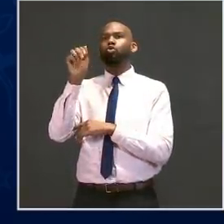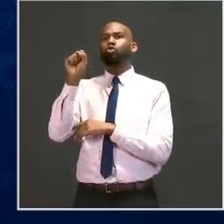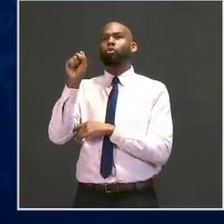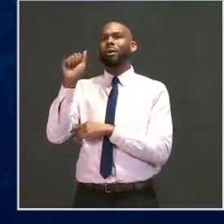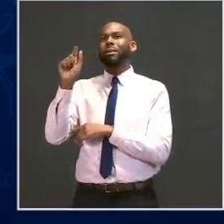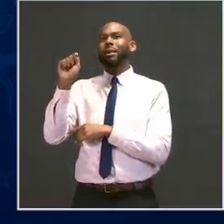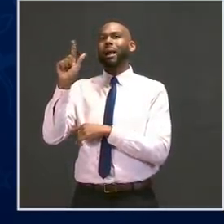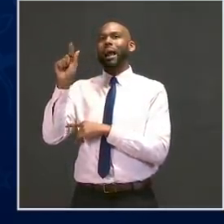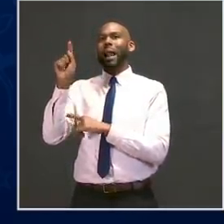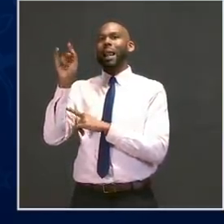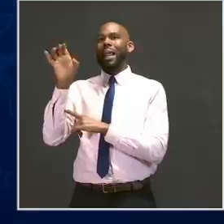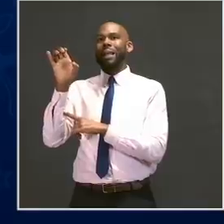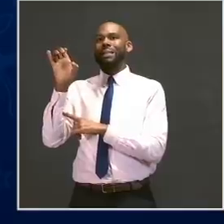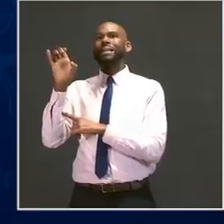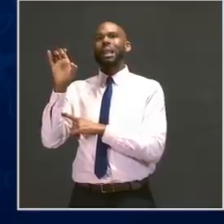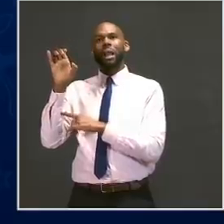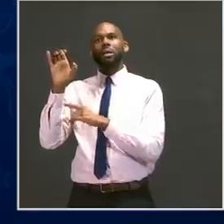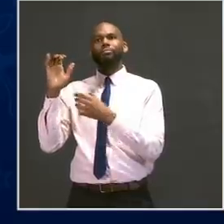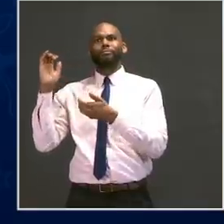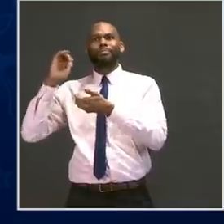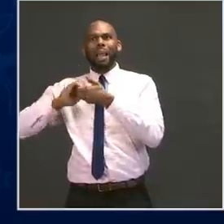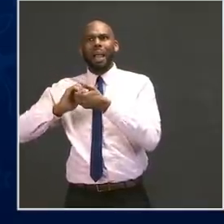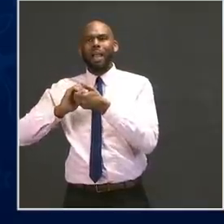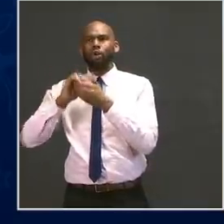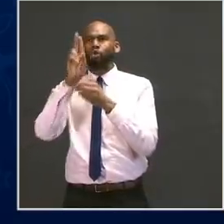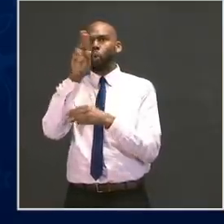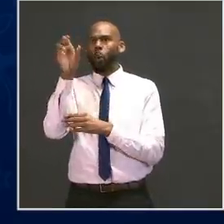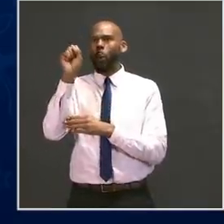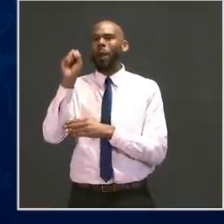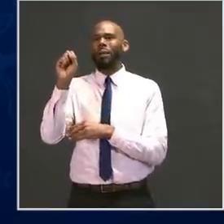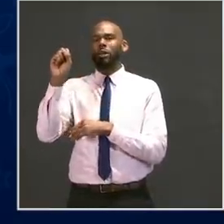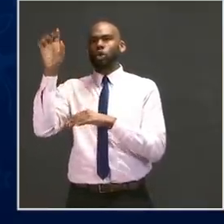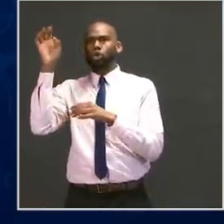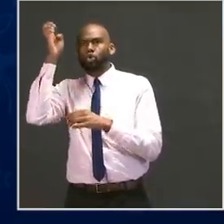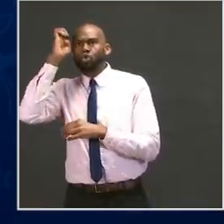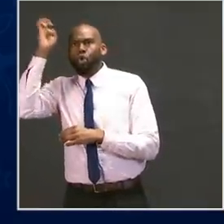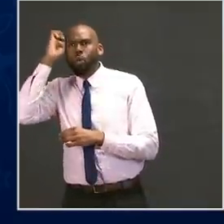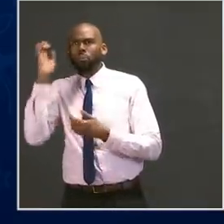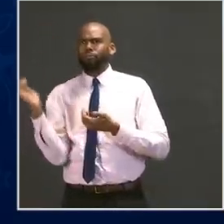the need for the United States and Europe to take on global challenges together at a virtual event